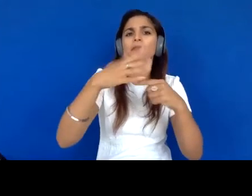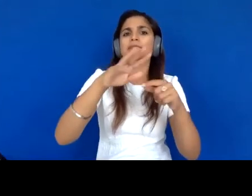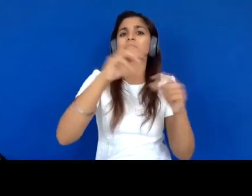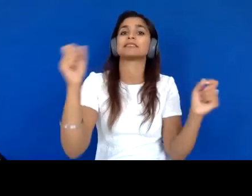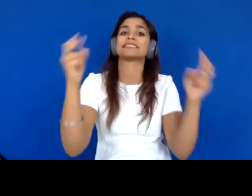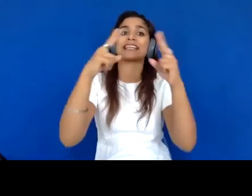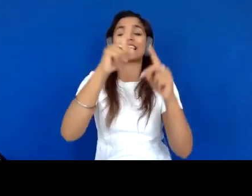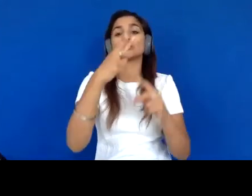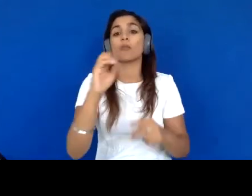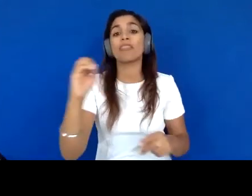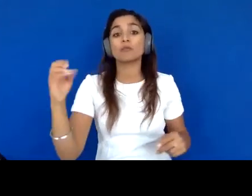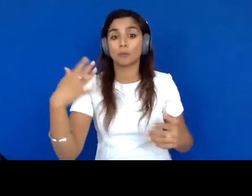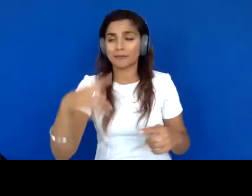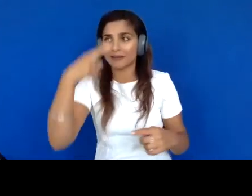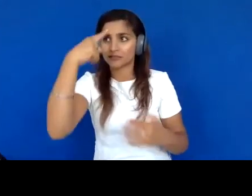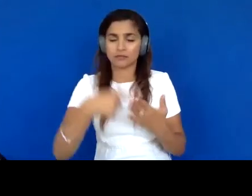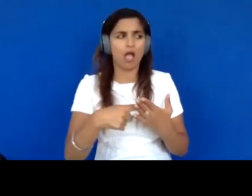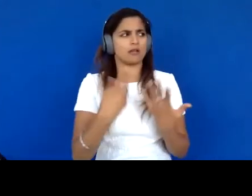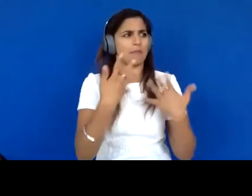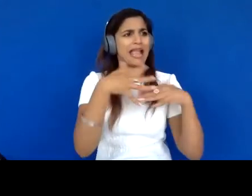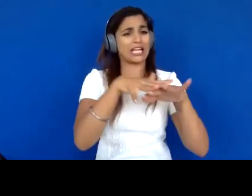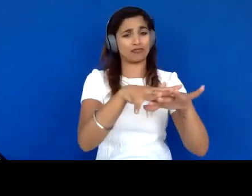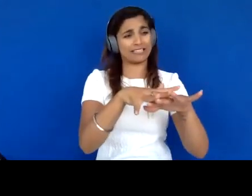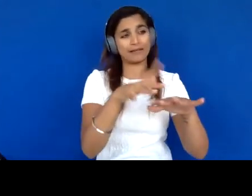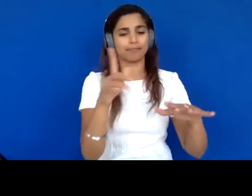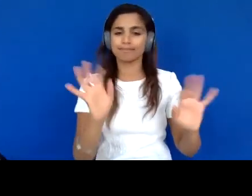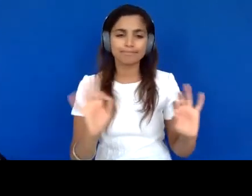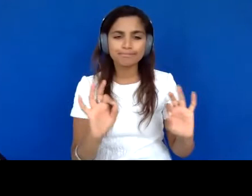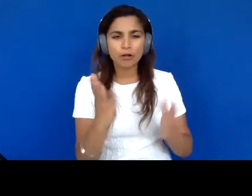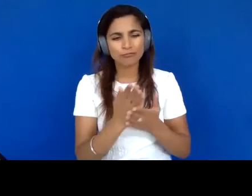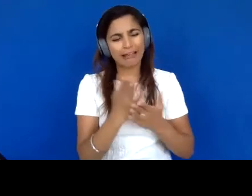very much represented as a minimal afterthought a kind of tag on event the